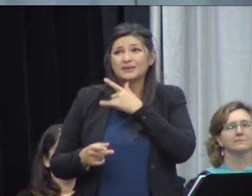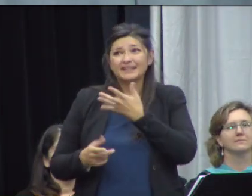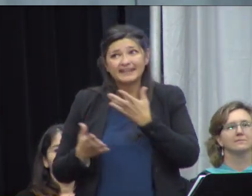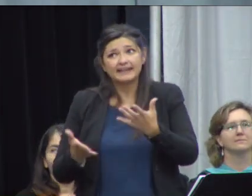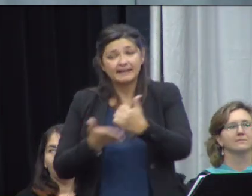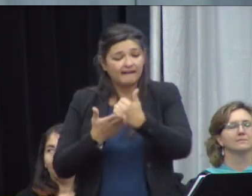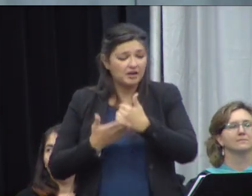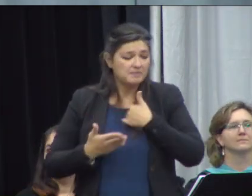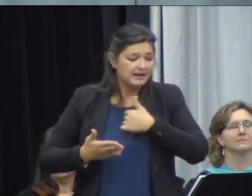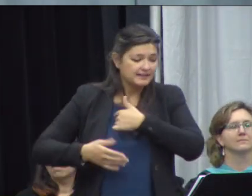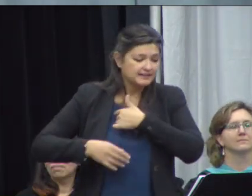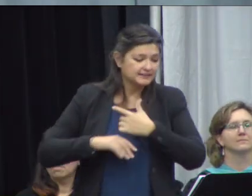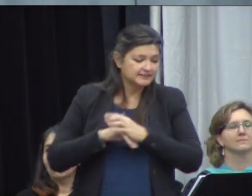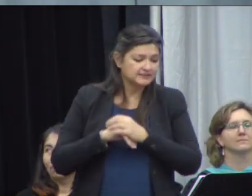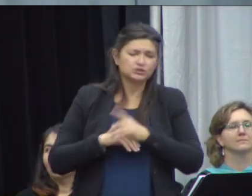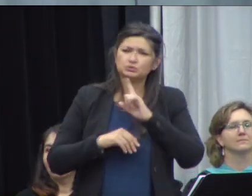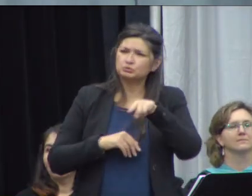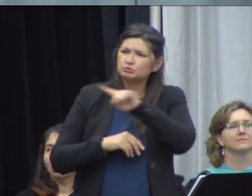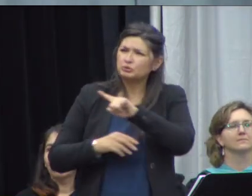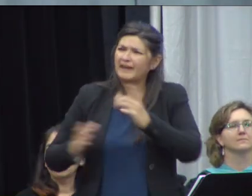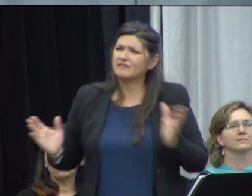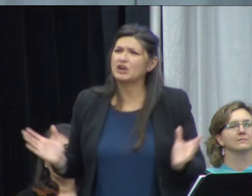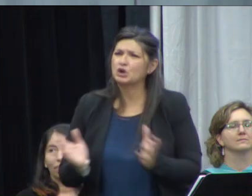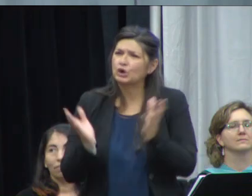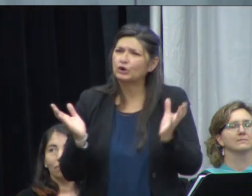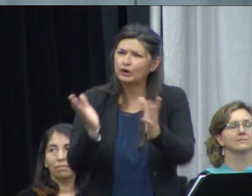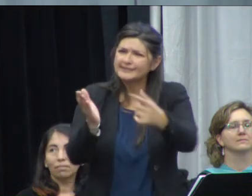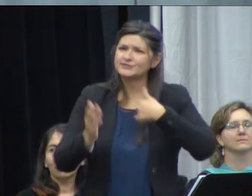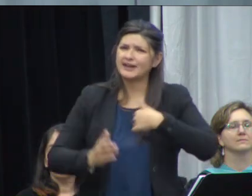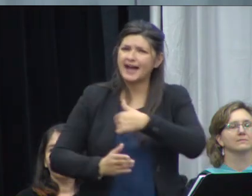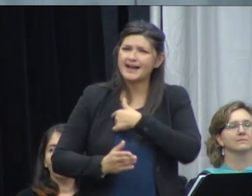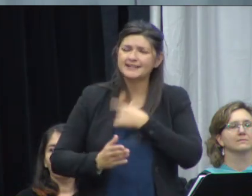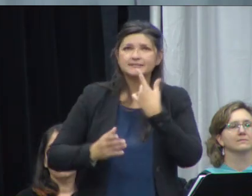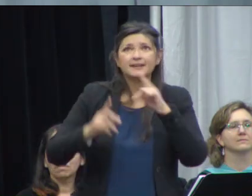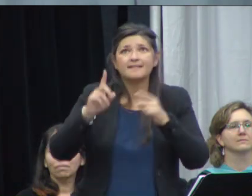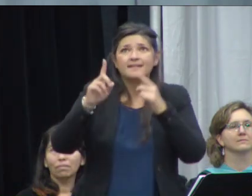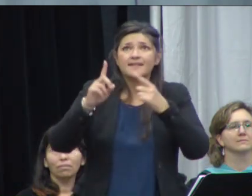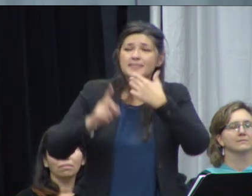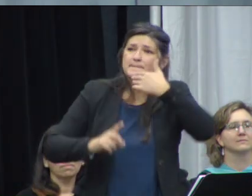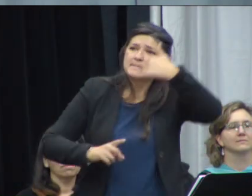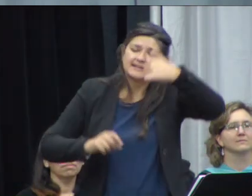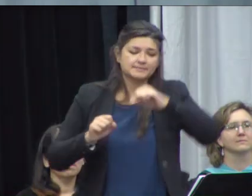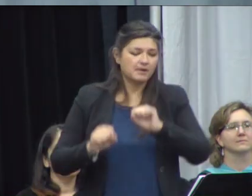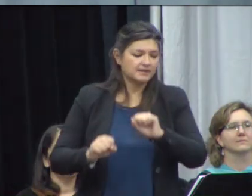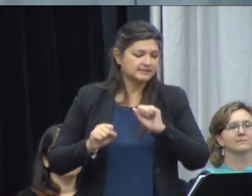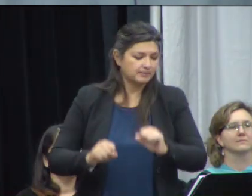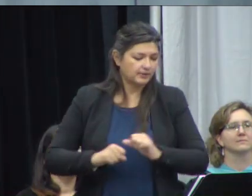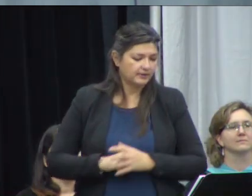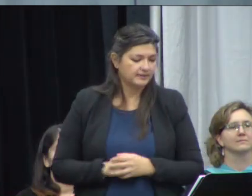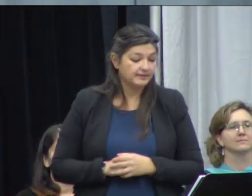and for pushing us to be the best we can be. For us graduates, I'm sure our current mindset is centered